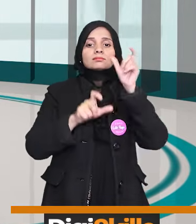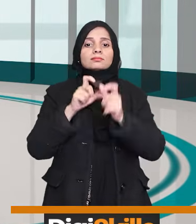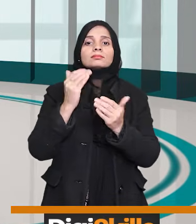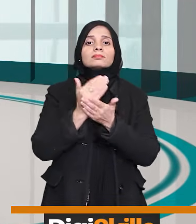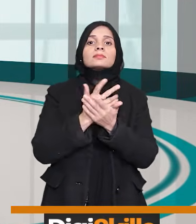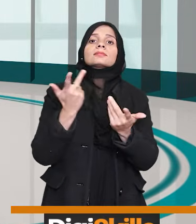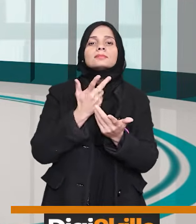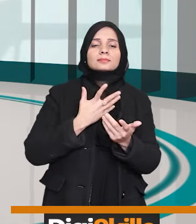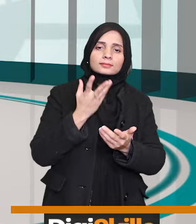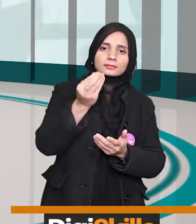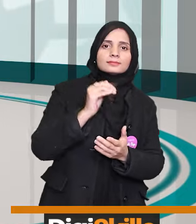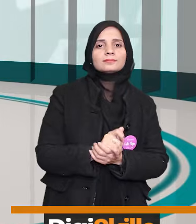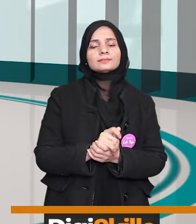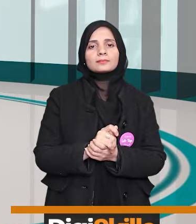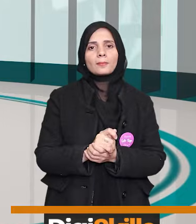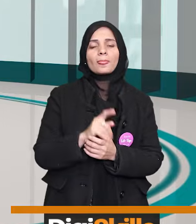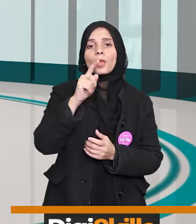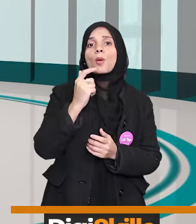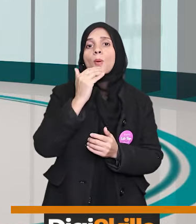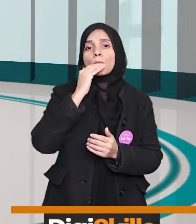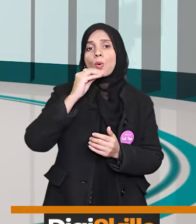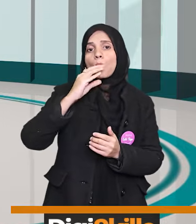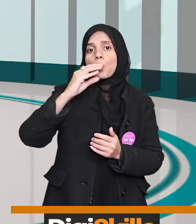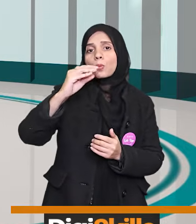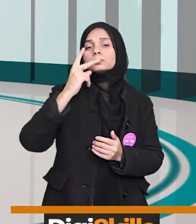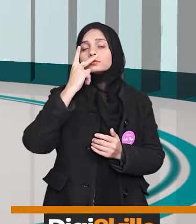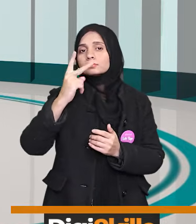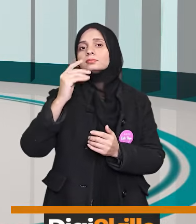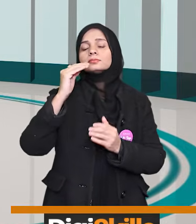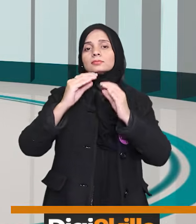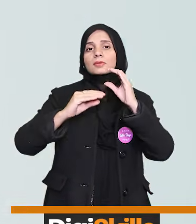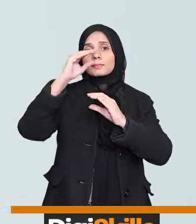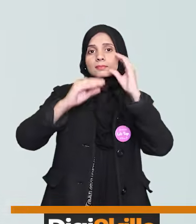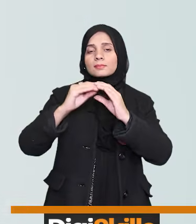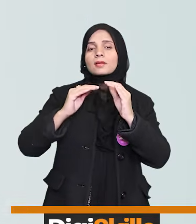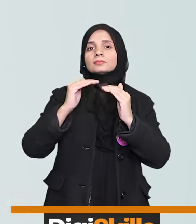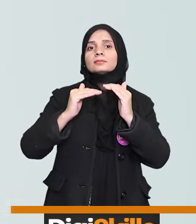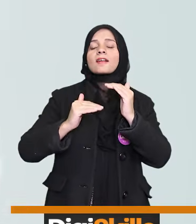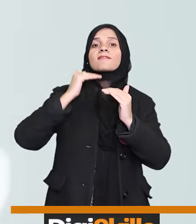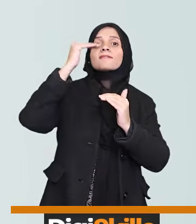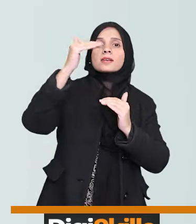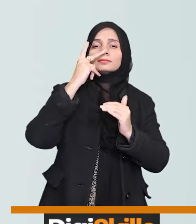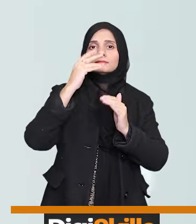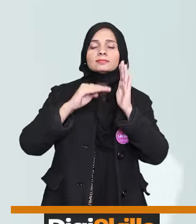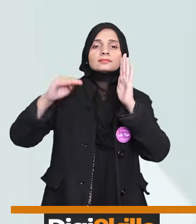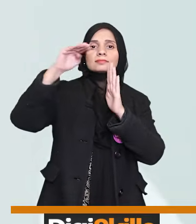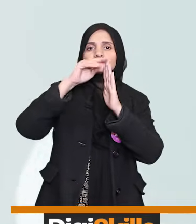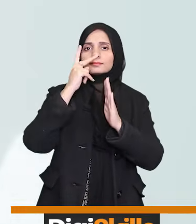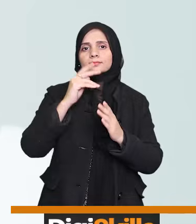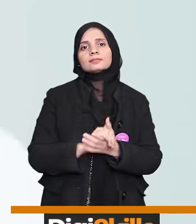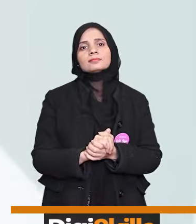This behavior sets your tone in order to become a successful freelancer.